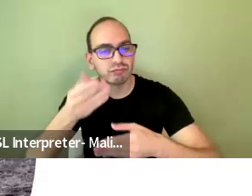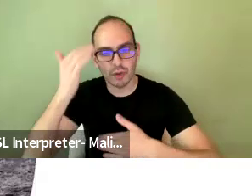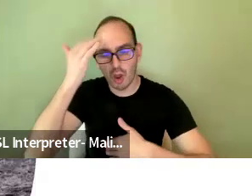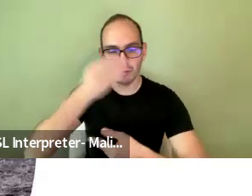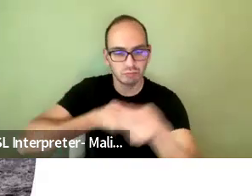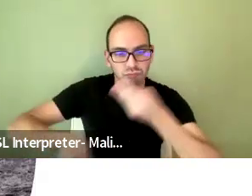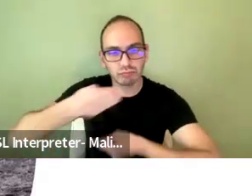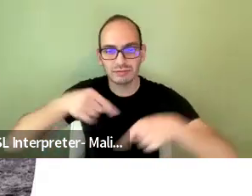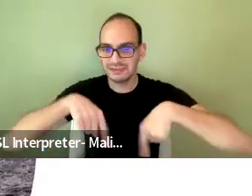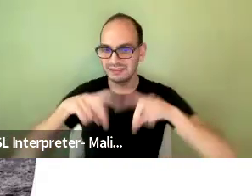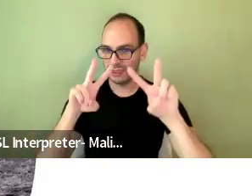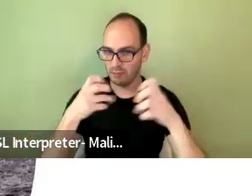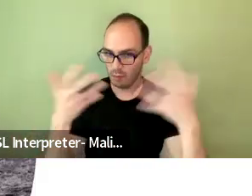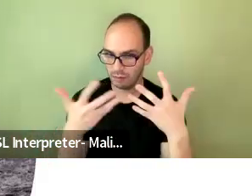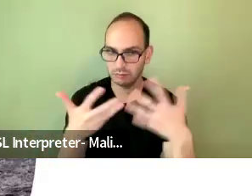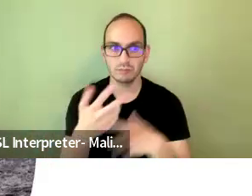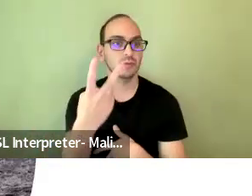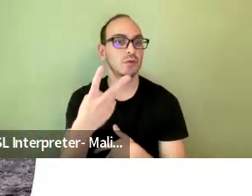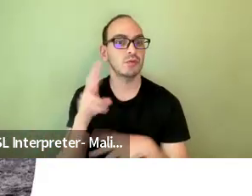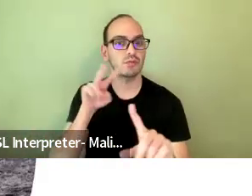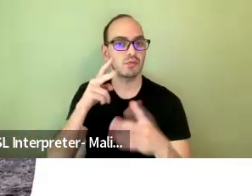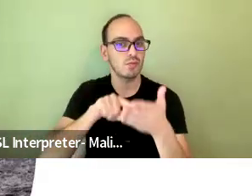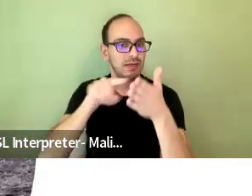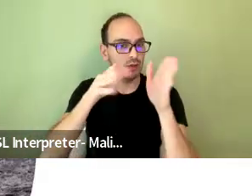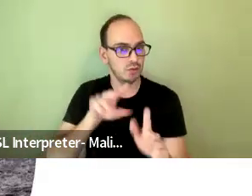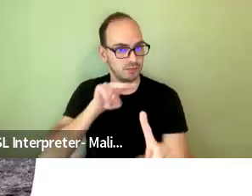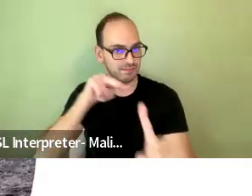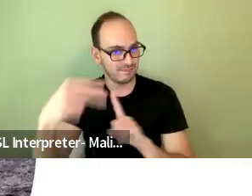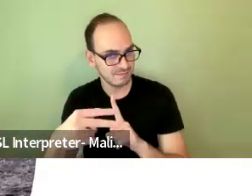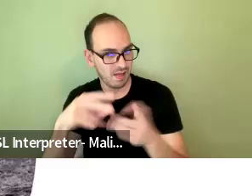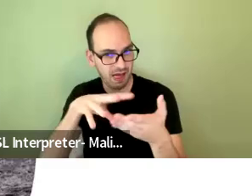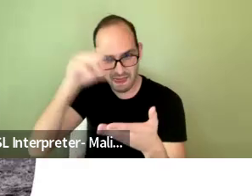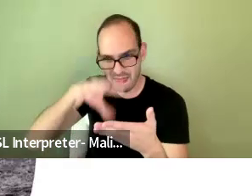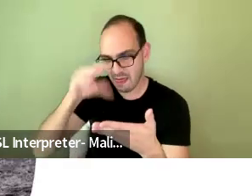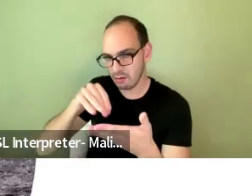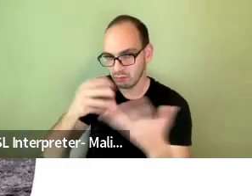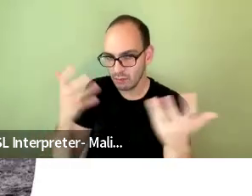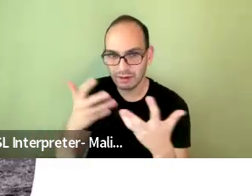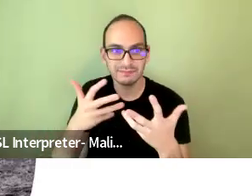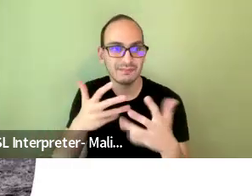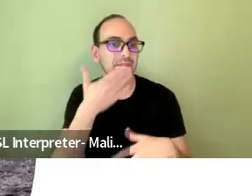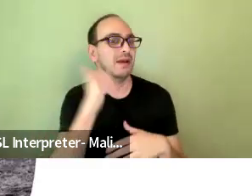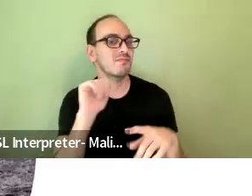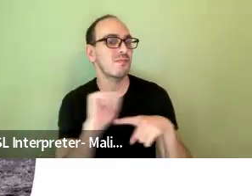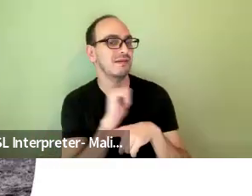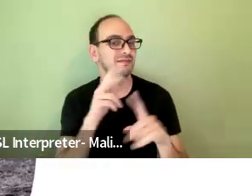Today's topic is two researchers perspectives on lessons learned and best practices for S-STEM programs. I will go ahead and turn